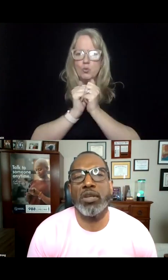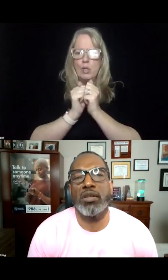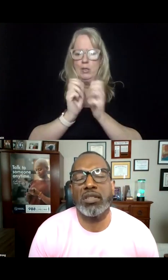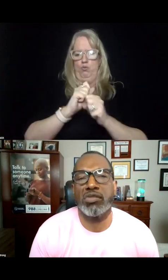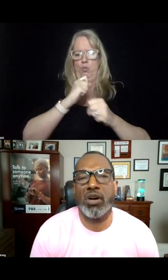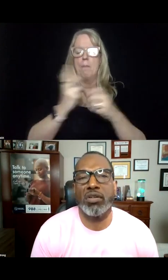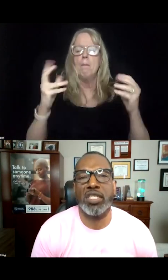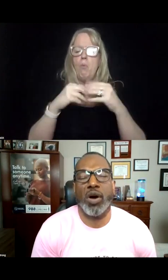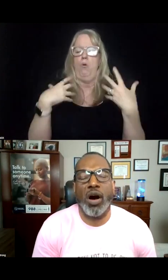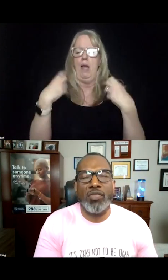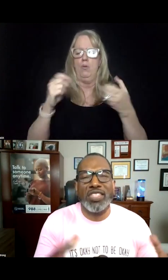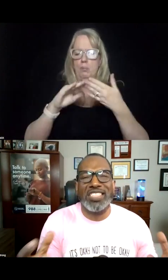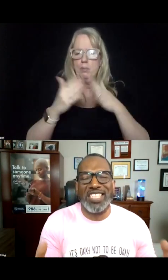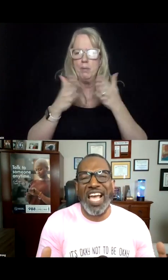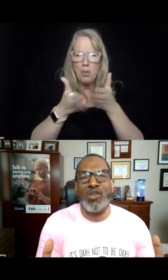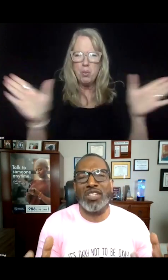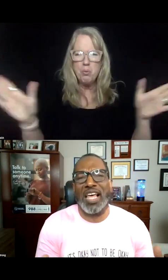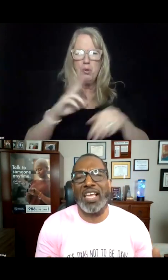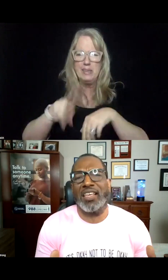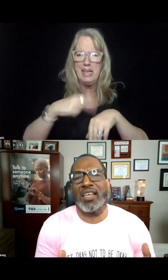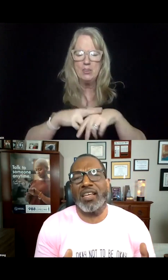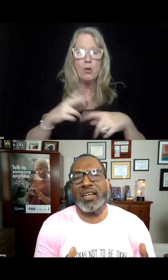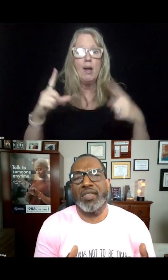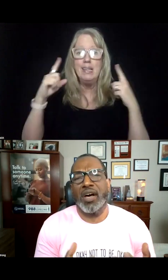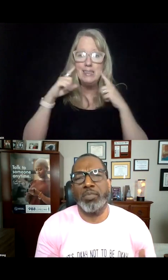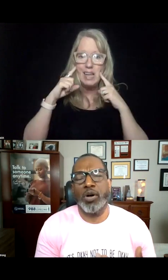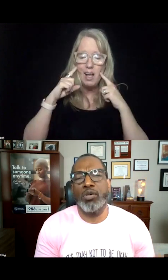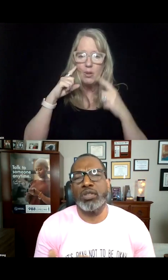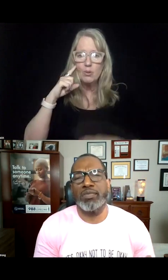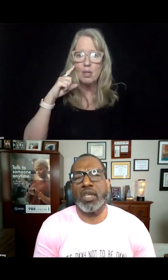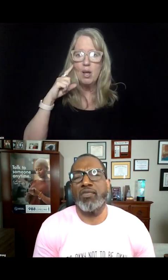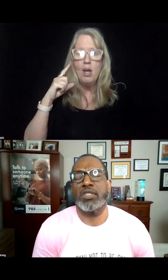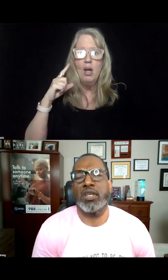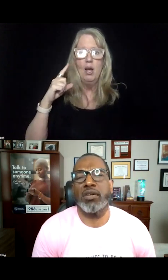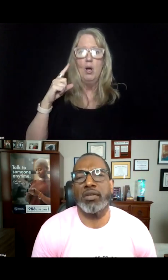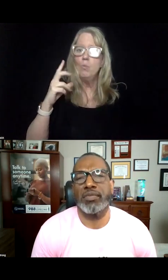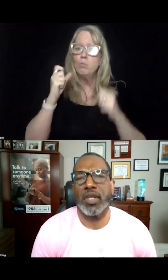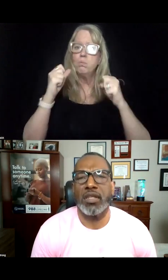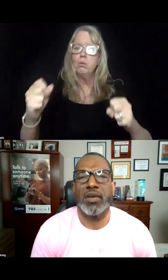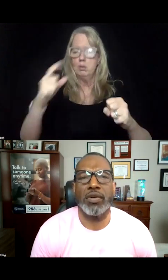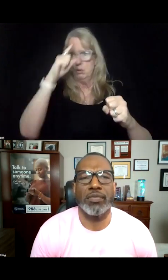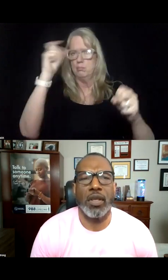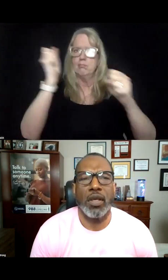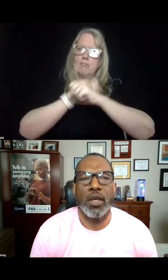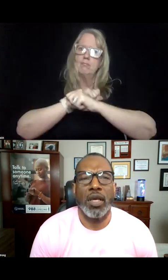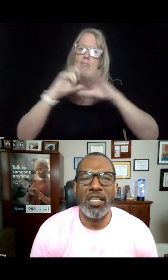COMMUNITIES AND A STRONGER NATION -- ALL OF THIS SOUNDS LIKE A BOLD ENDEAVOR.